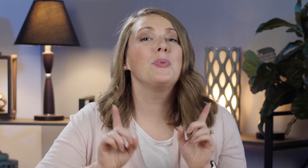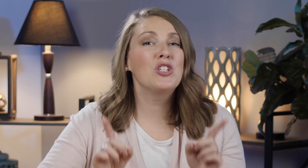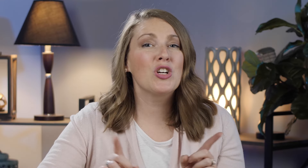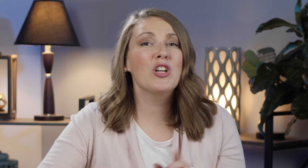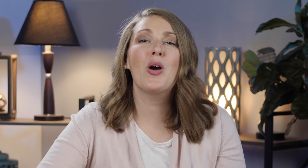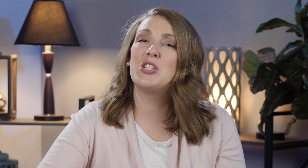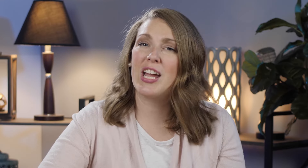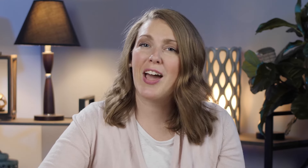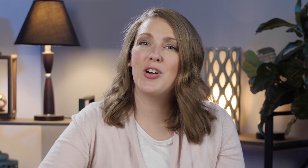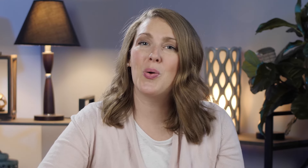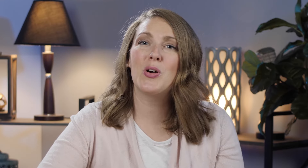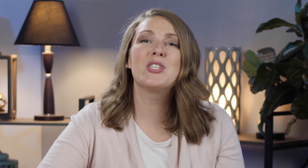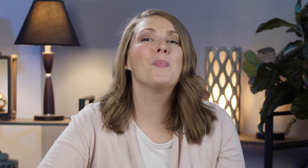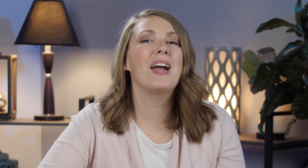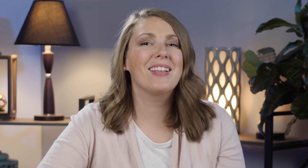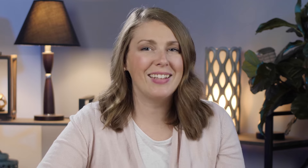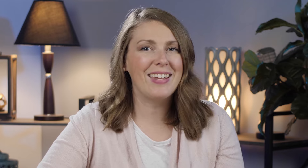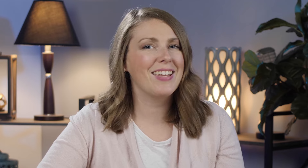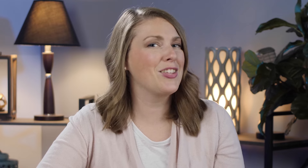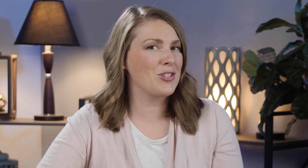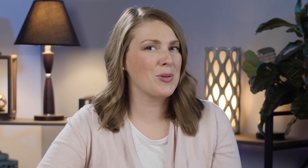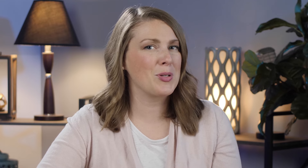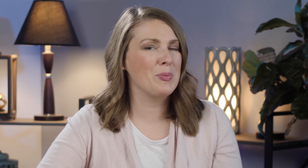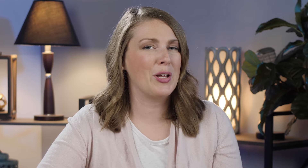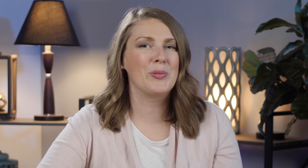Be sure to go and check out our course by the link in the description below